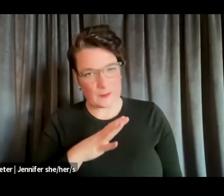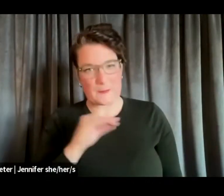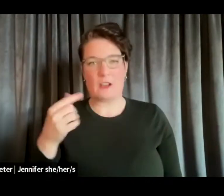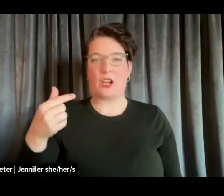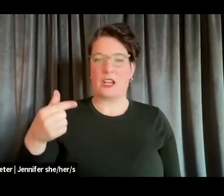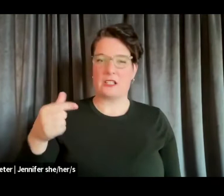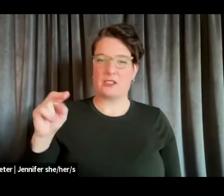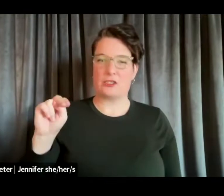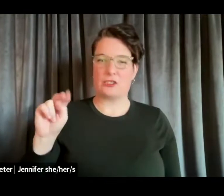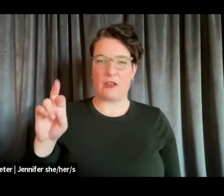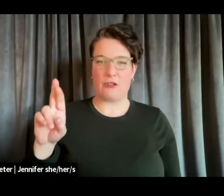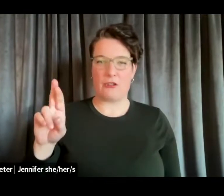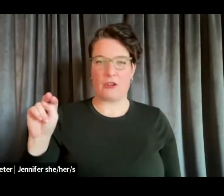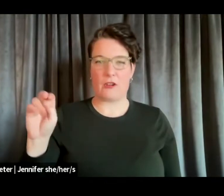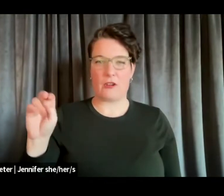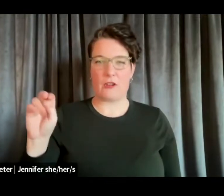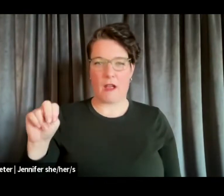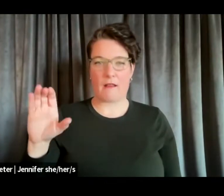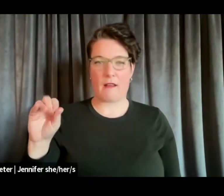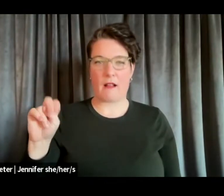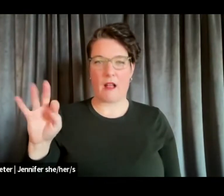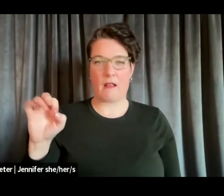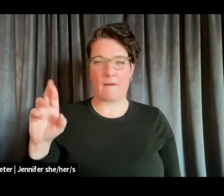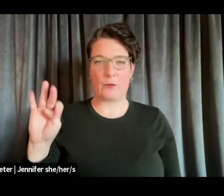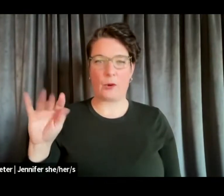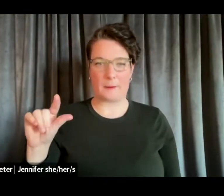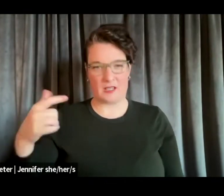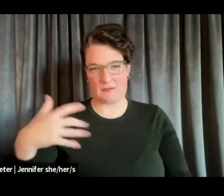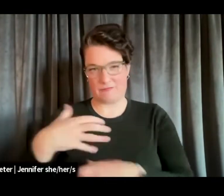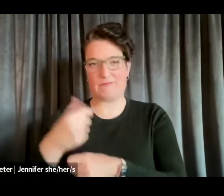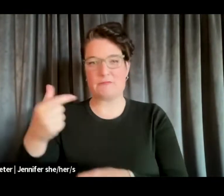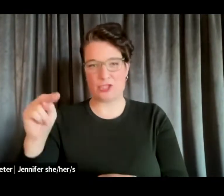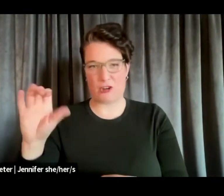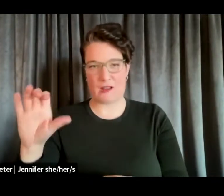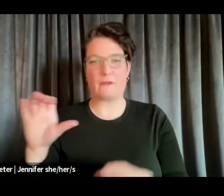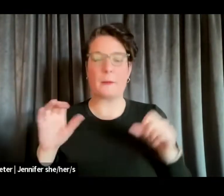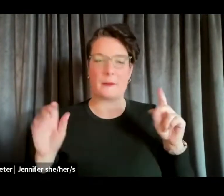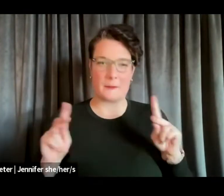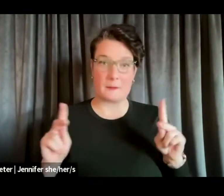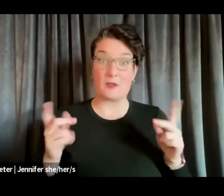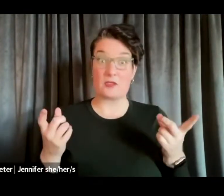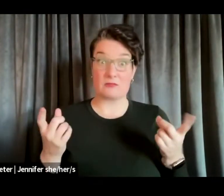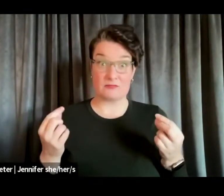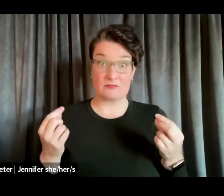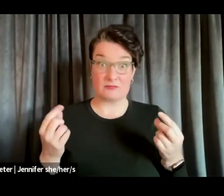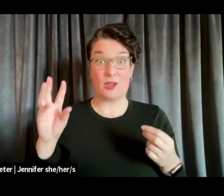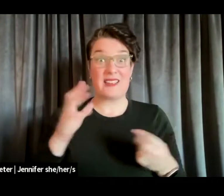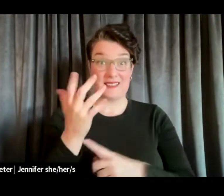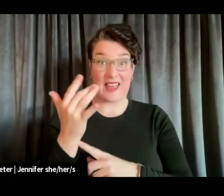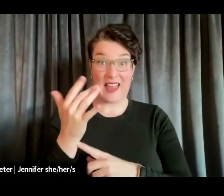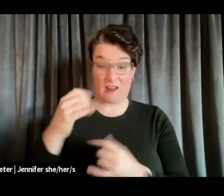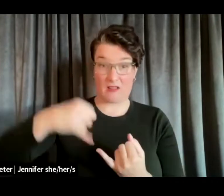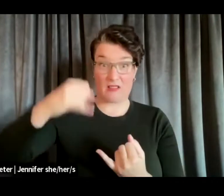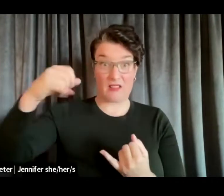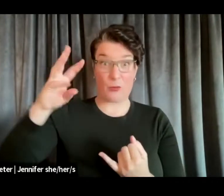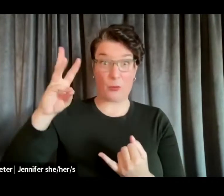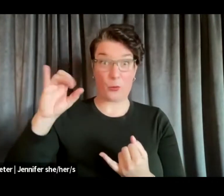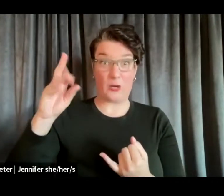people of measuring the parameter of cemeteries and graves with candle wicks